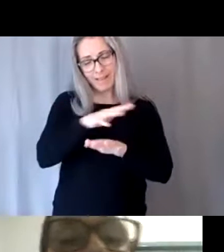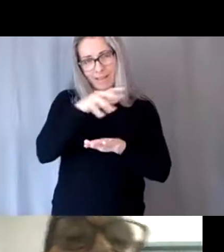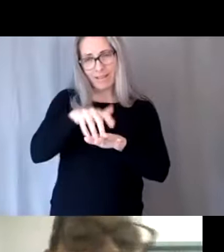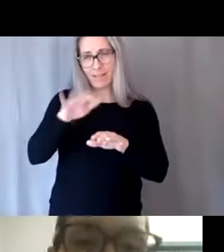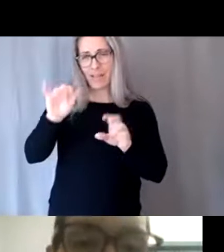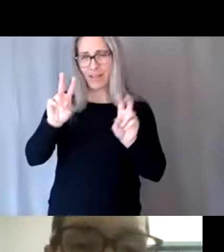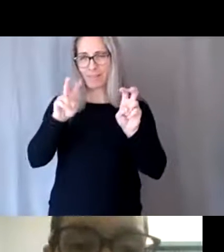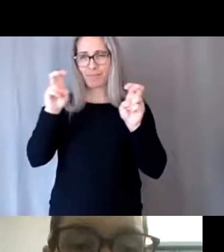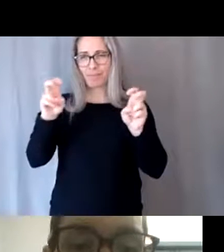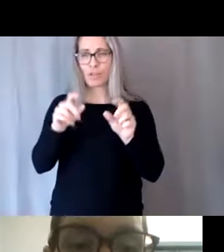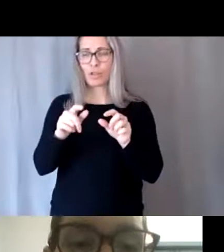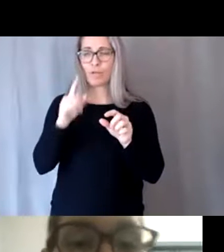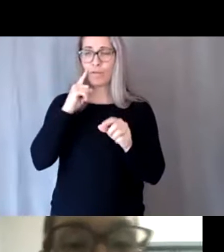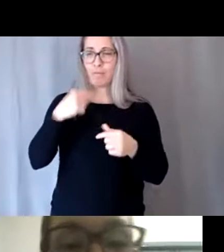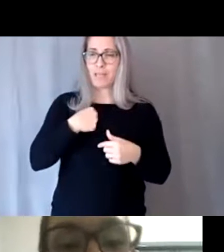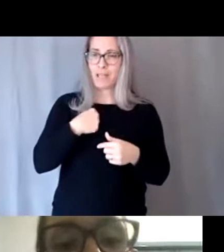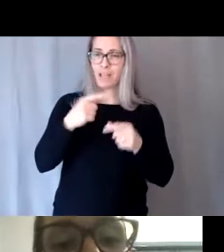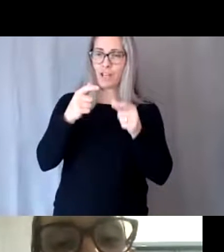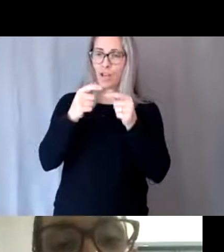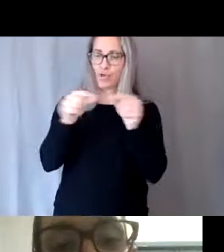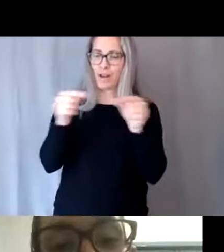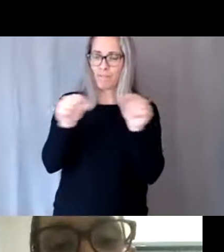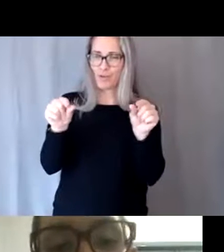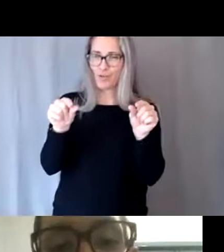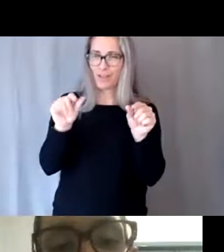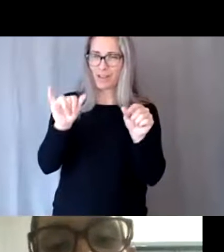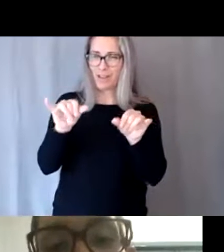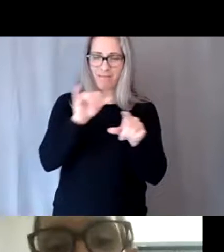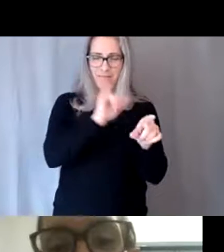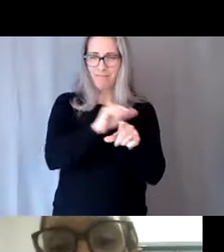functioning it is here that I would like to situate